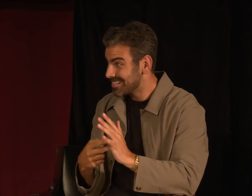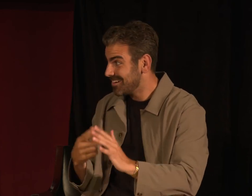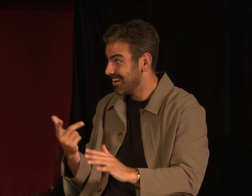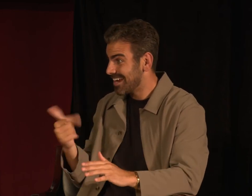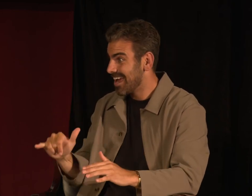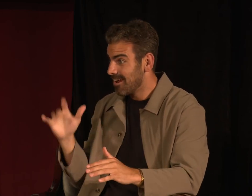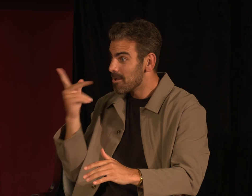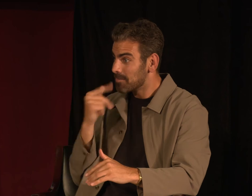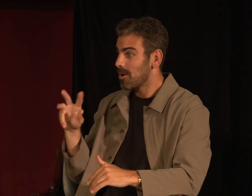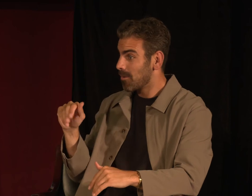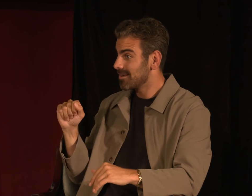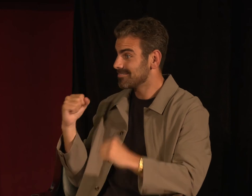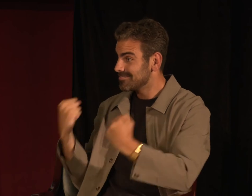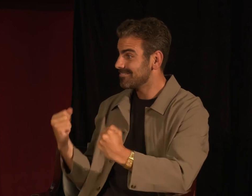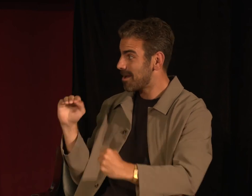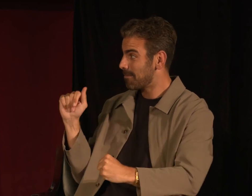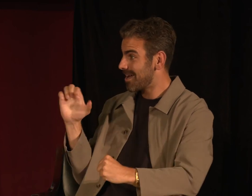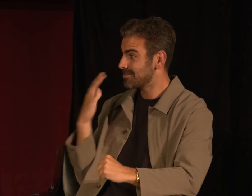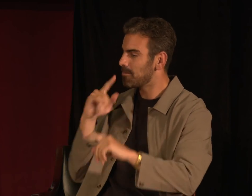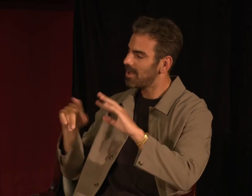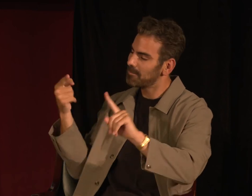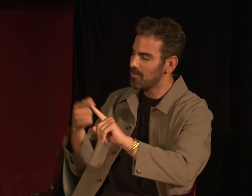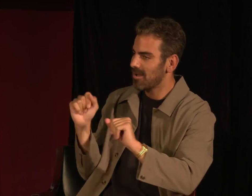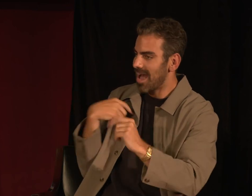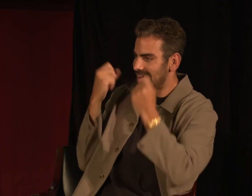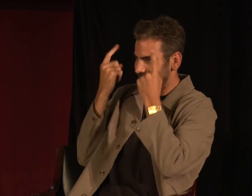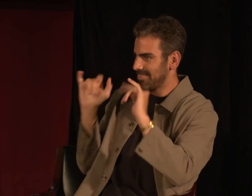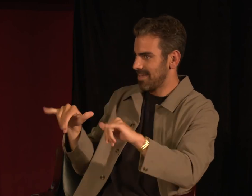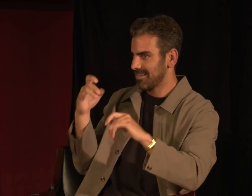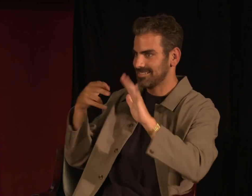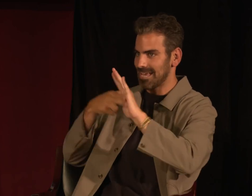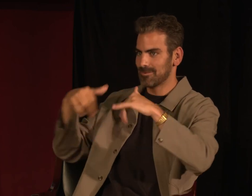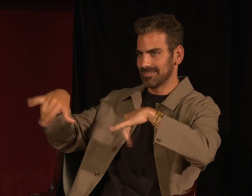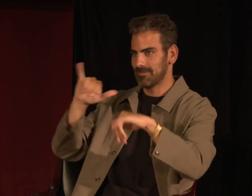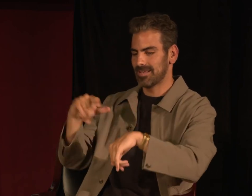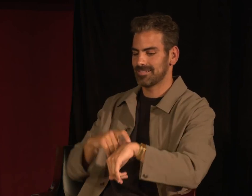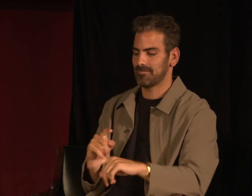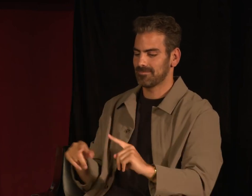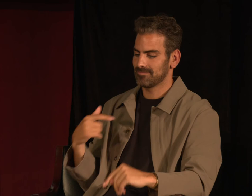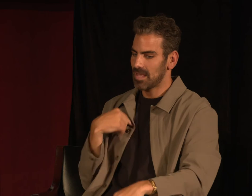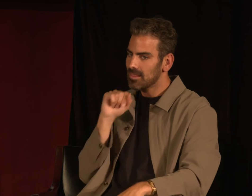I told her, pink doesn't mean that I was gay. Pink was powerful, and it was incredible. I mean, I get that that's the stigma that's out there, right?